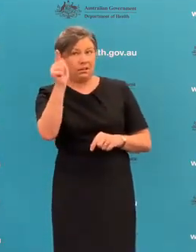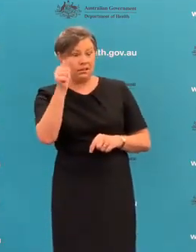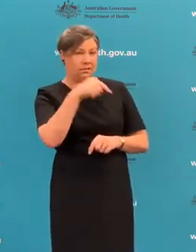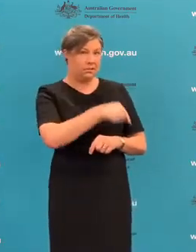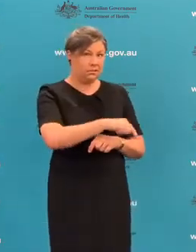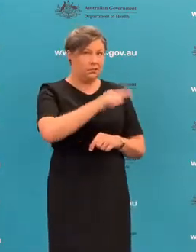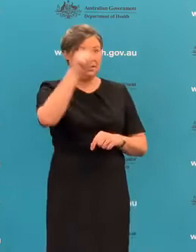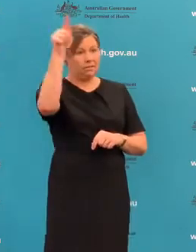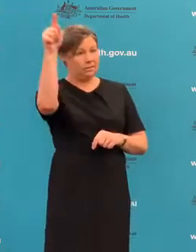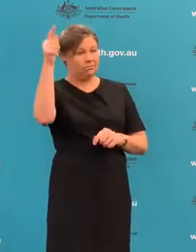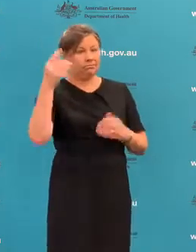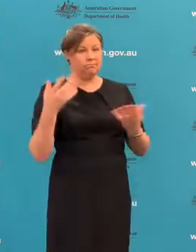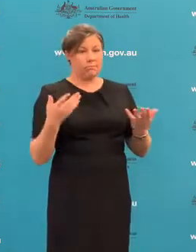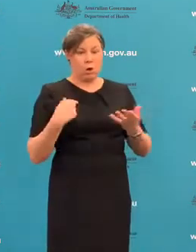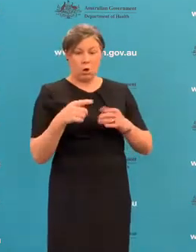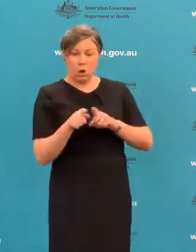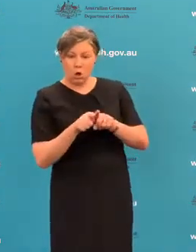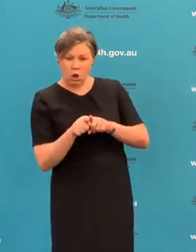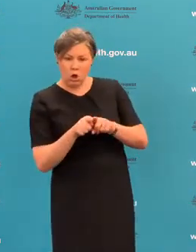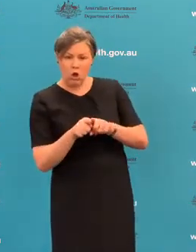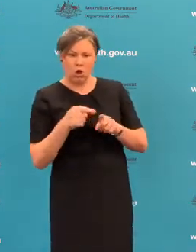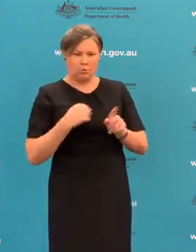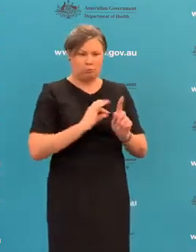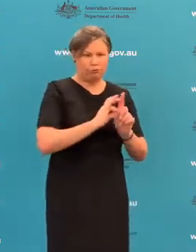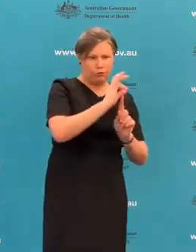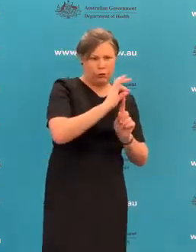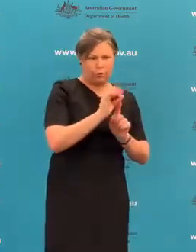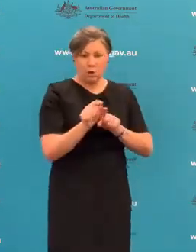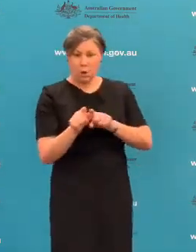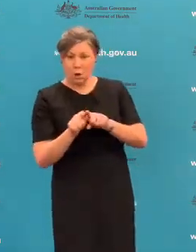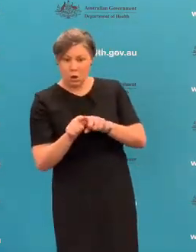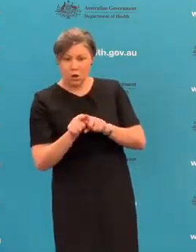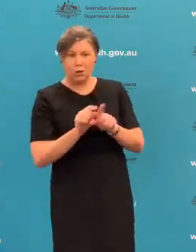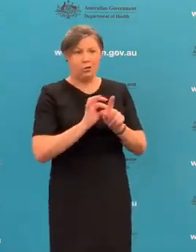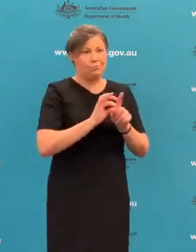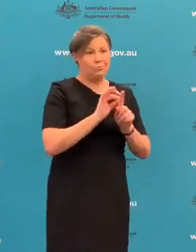and continue to apply those lessons as we continue to live with the